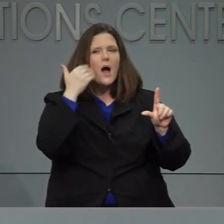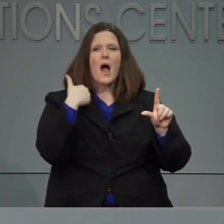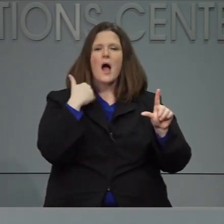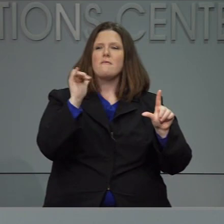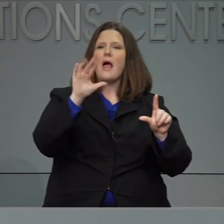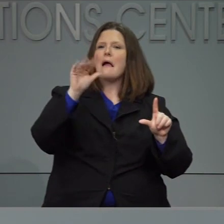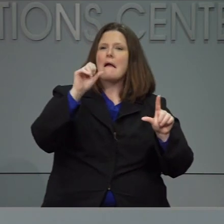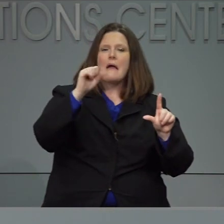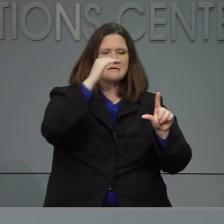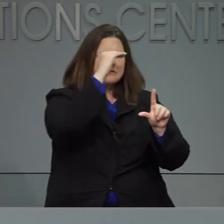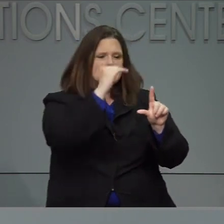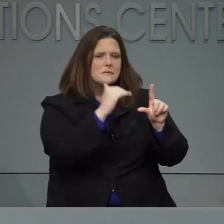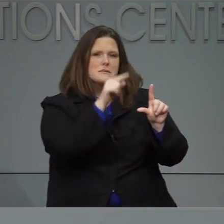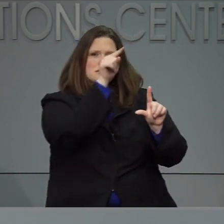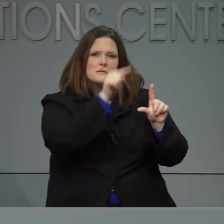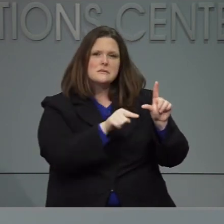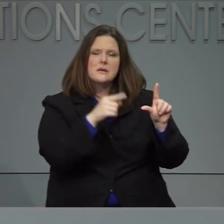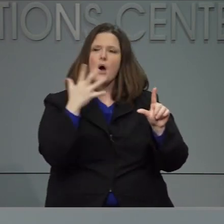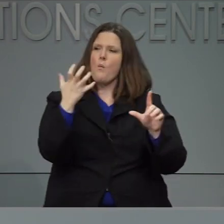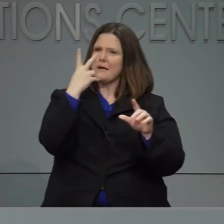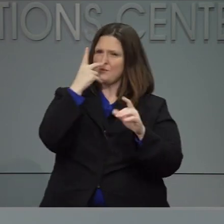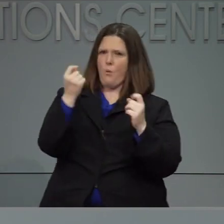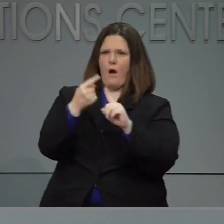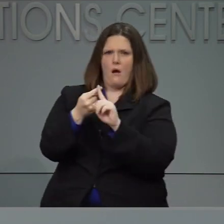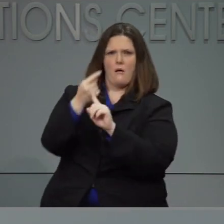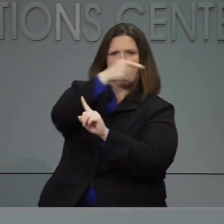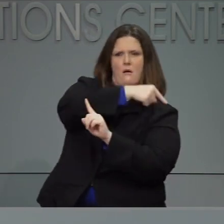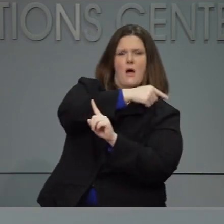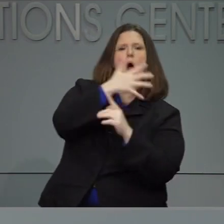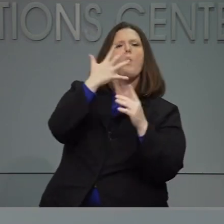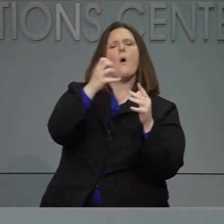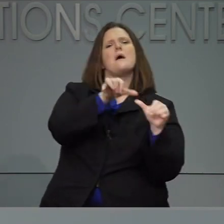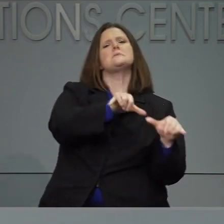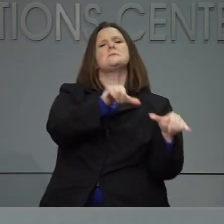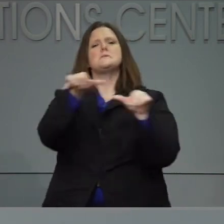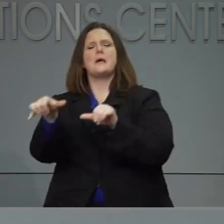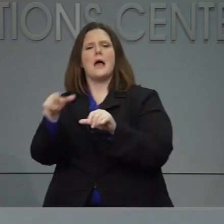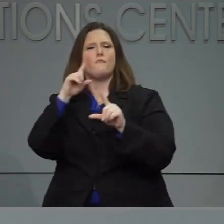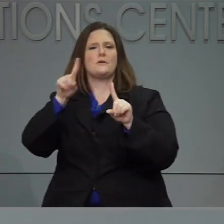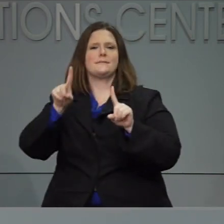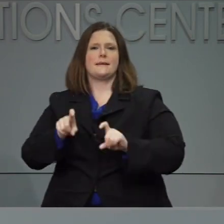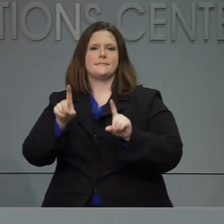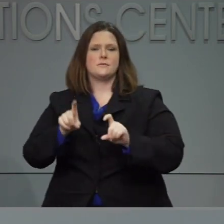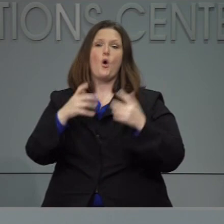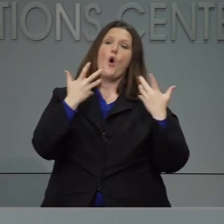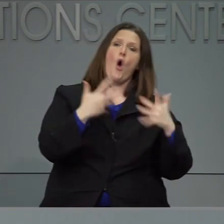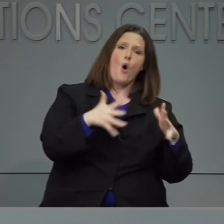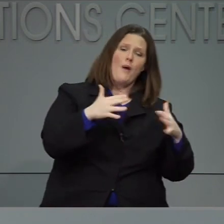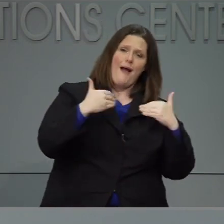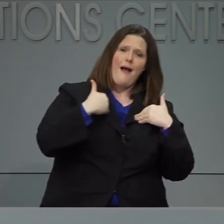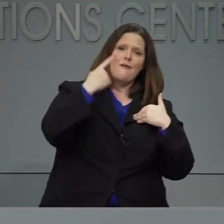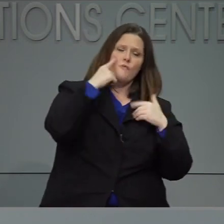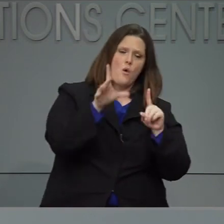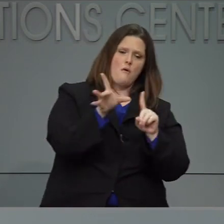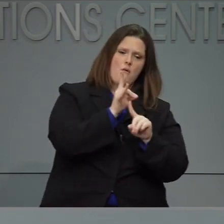CASES GOING BACK TO THE START OF THE PANDEMIC IF WE COULD SEE THE SAME THING FOR TESTING GOING ON IT WOULD ONLY BE LIKE